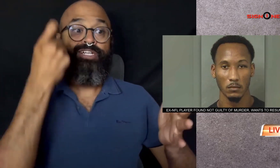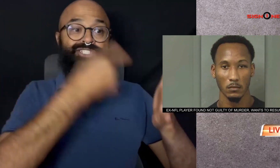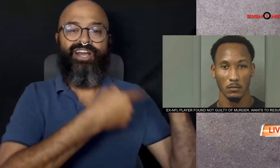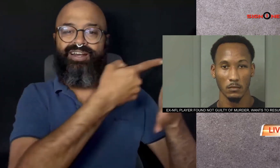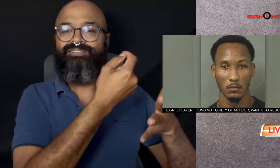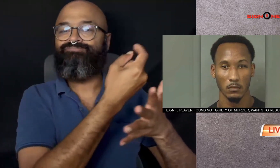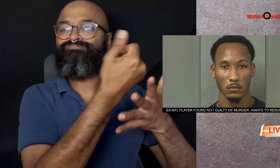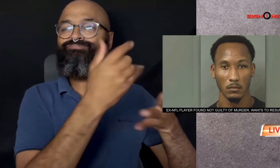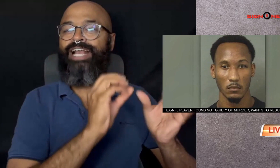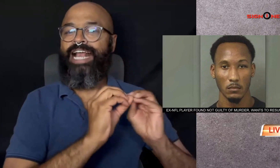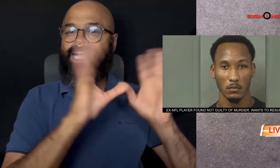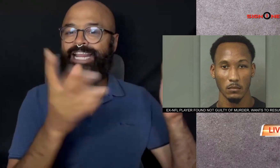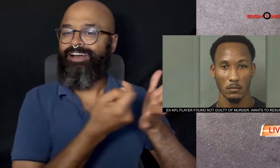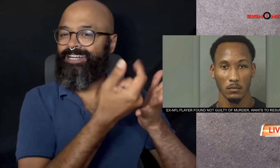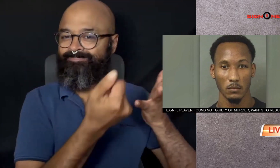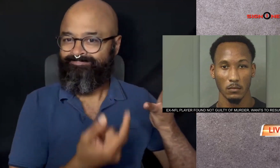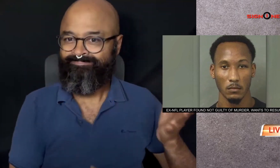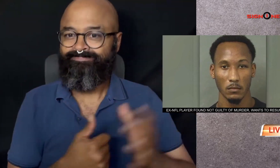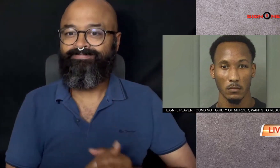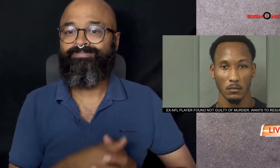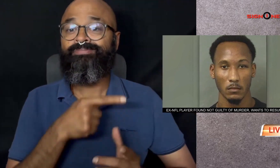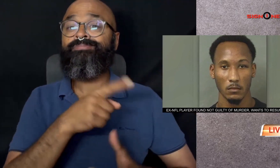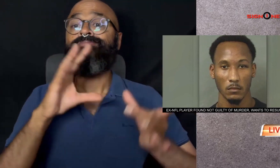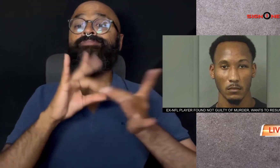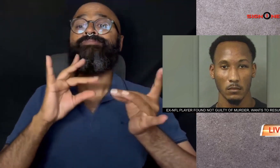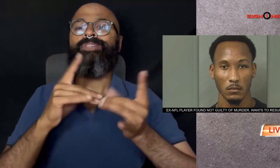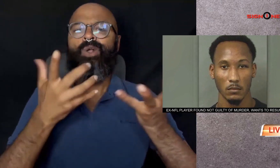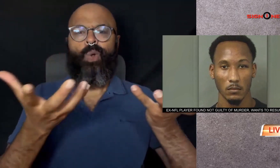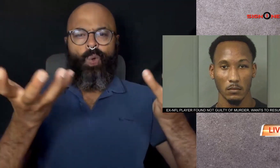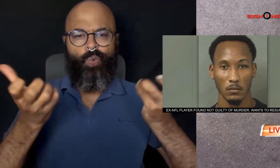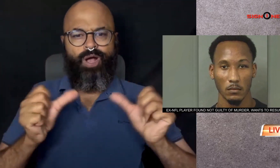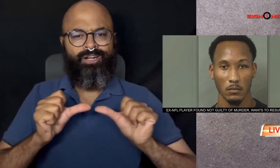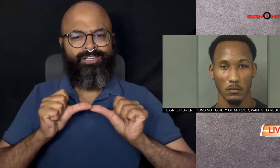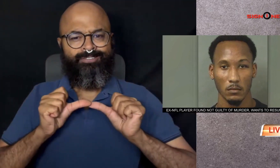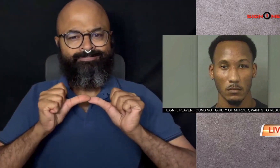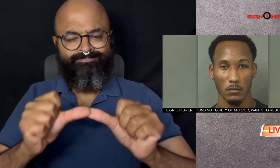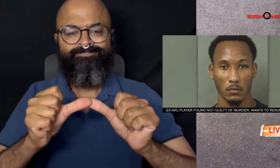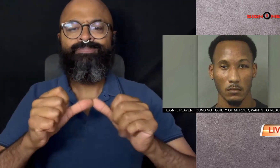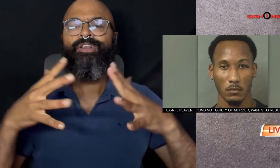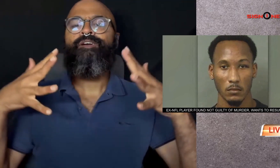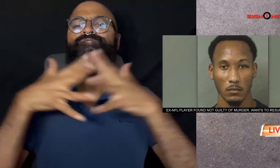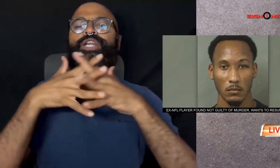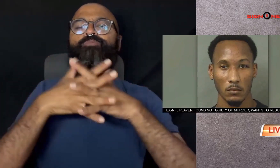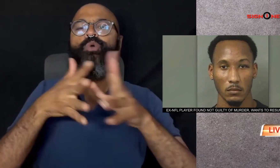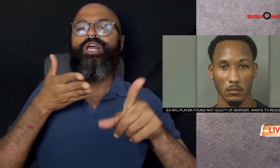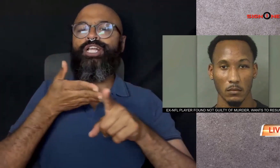now that he's been cleared of all charges he says he wants to try to resume his football career